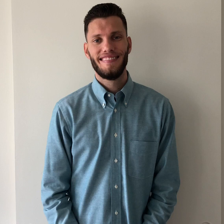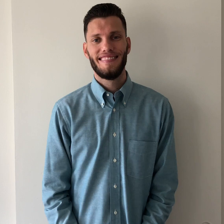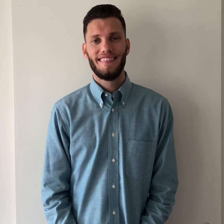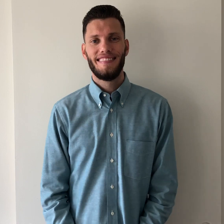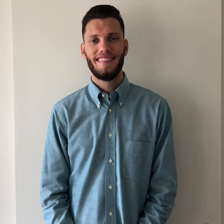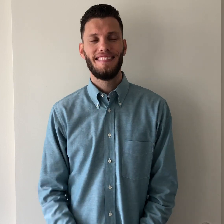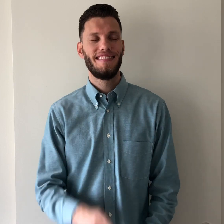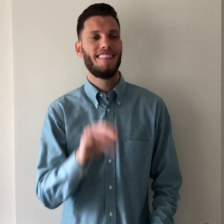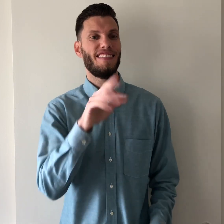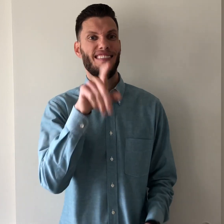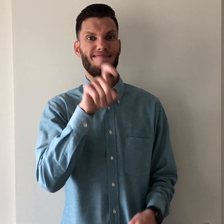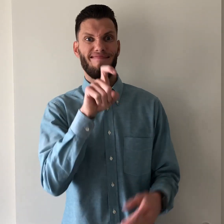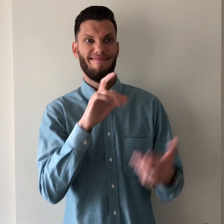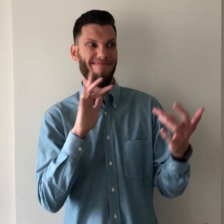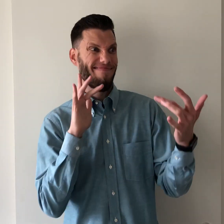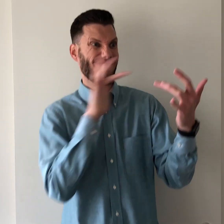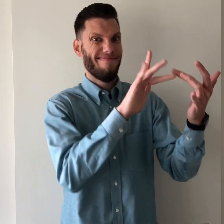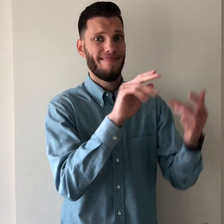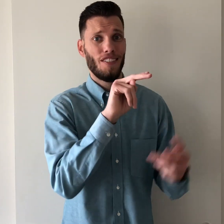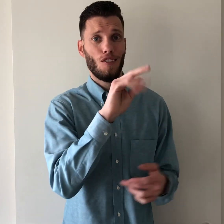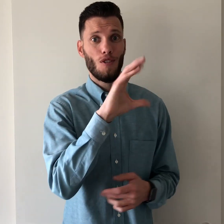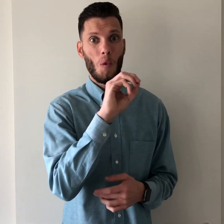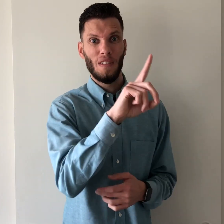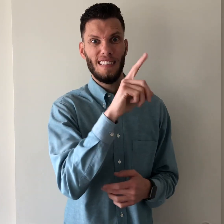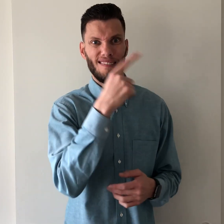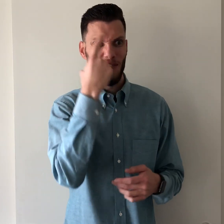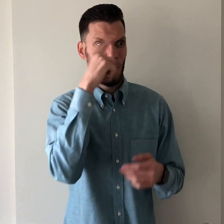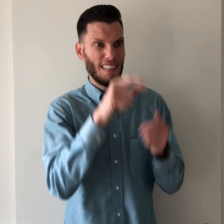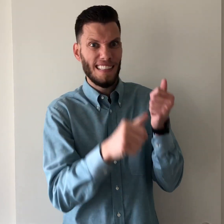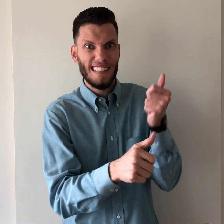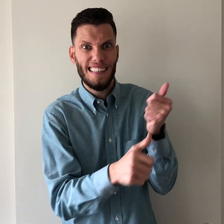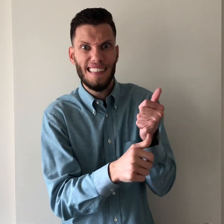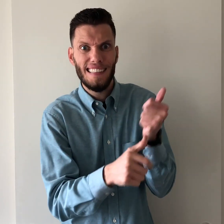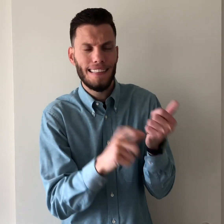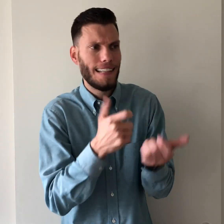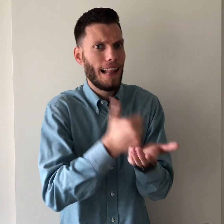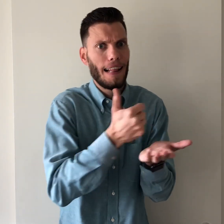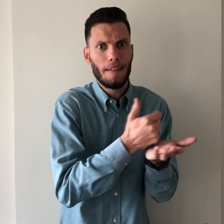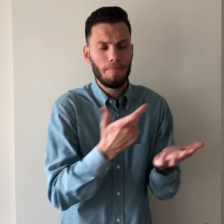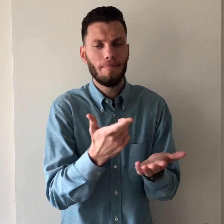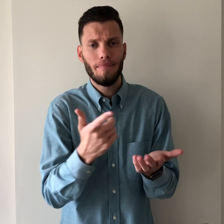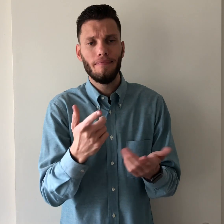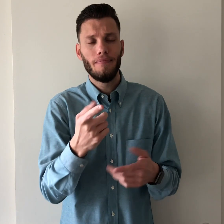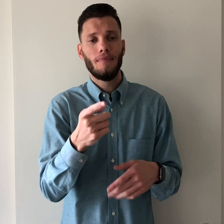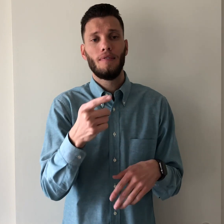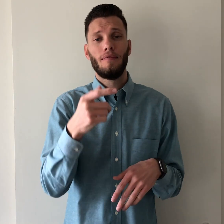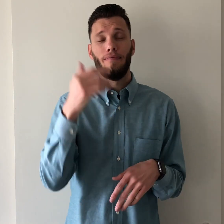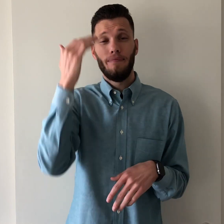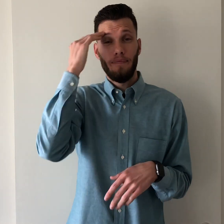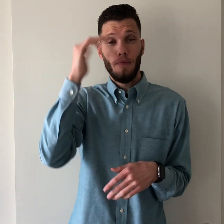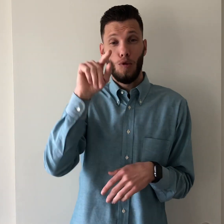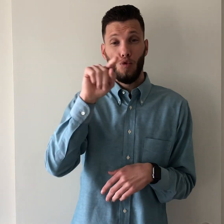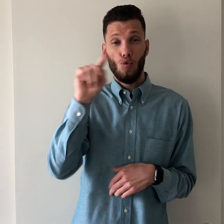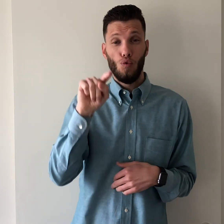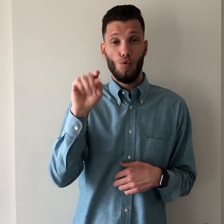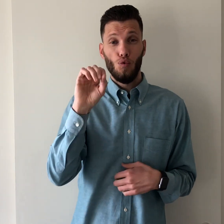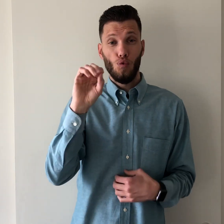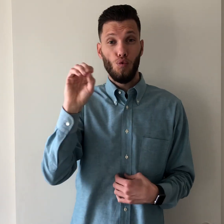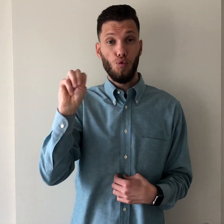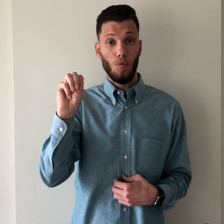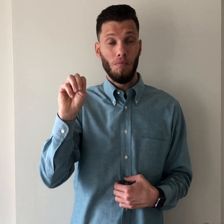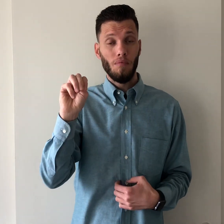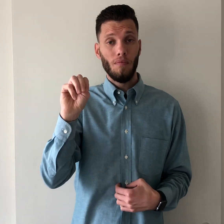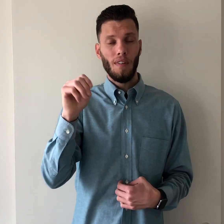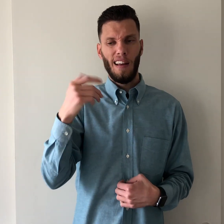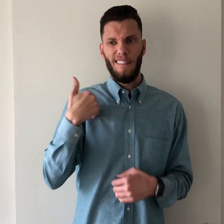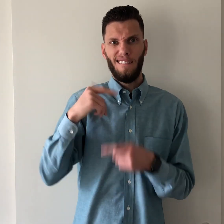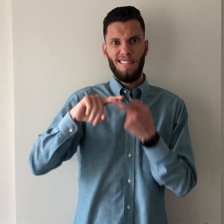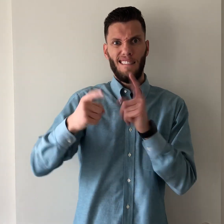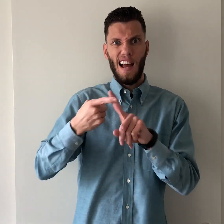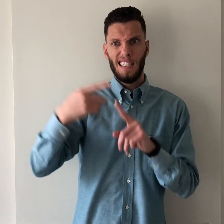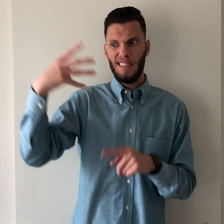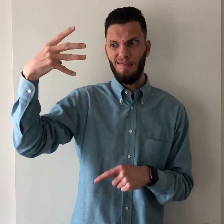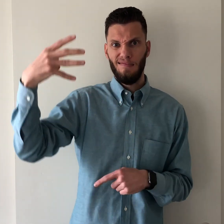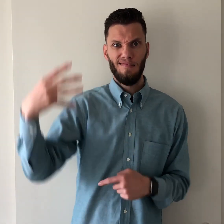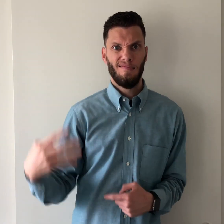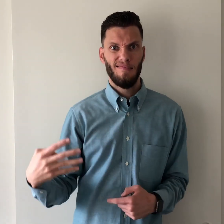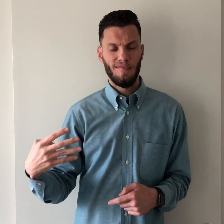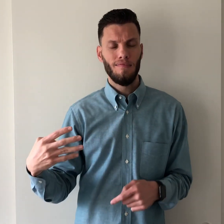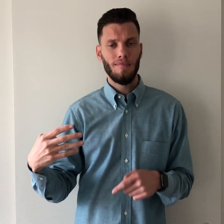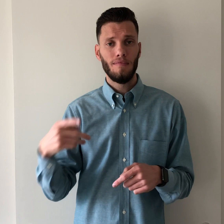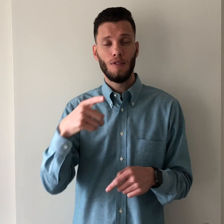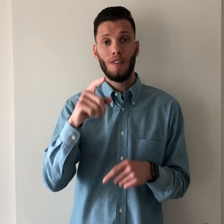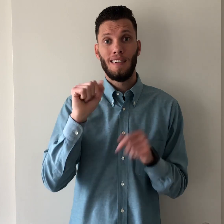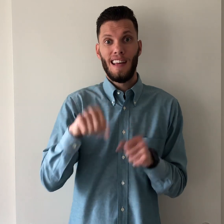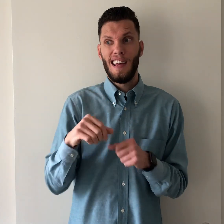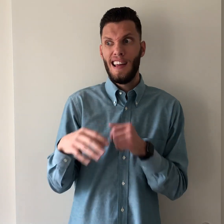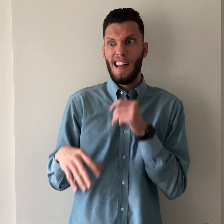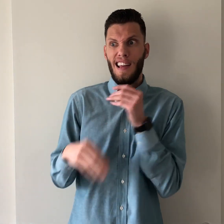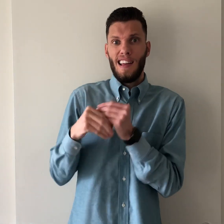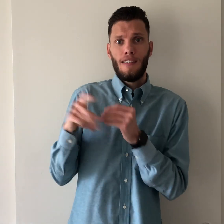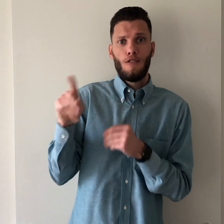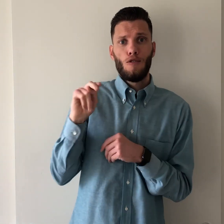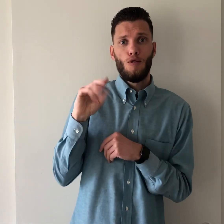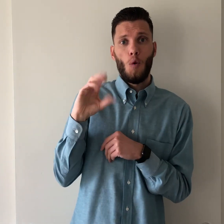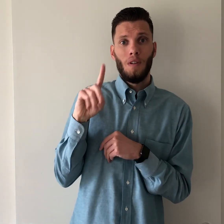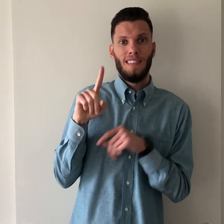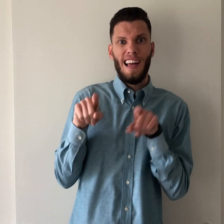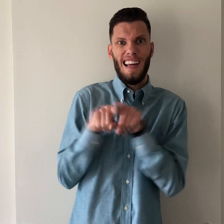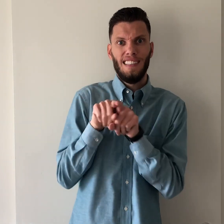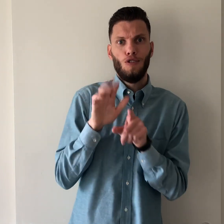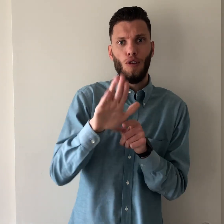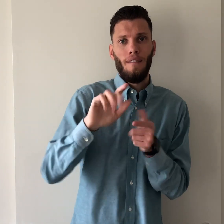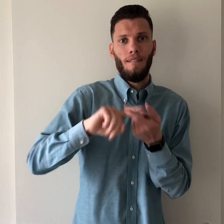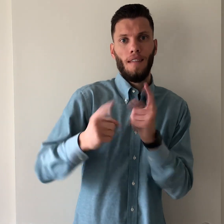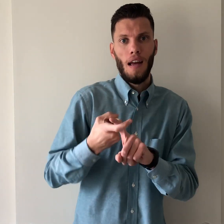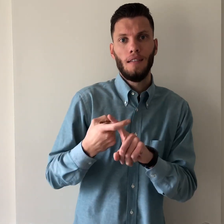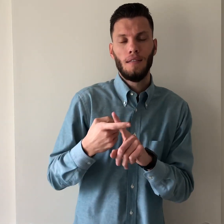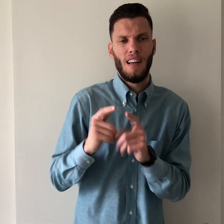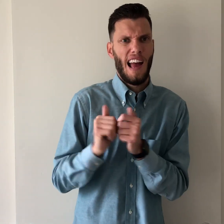If you need to reach out to NCOD for assistance or help, you can use Zoom. Simply, add NCOD to your friend list.